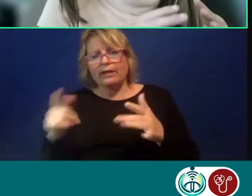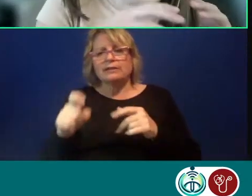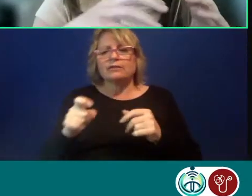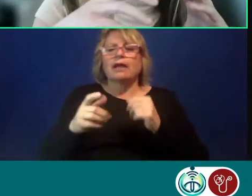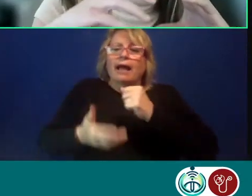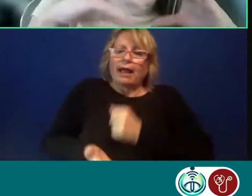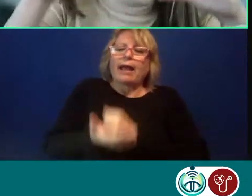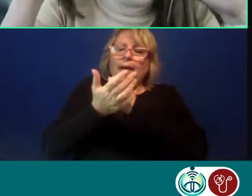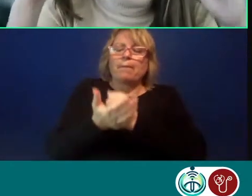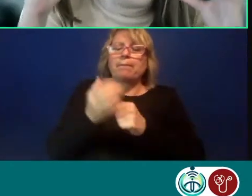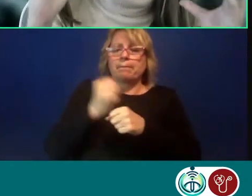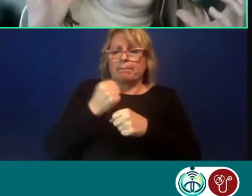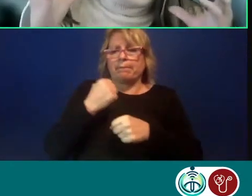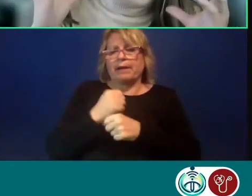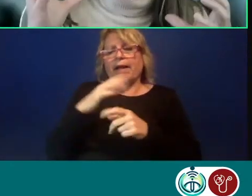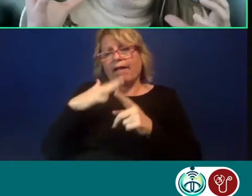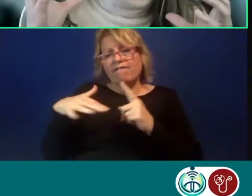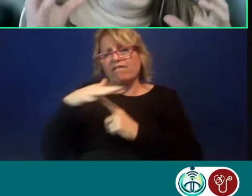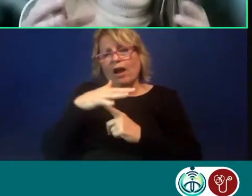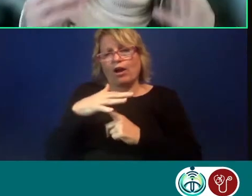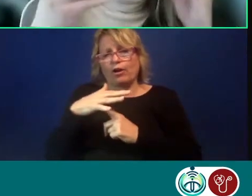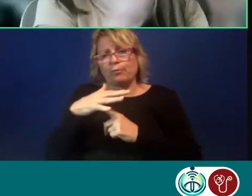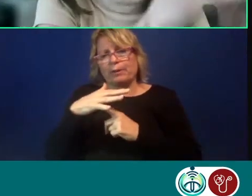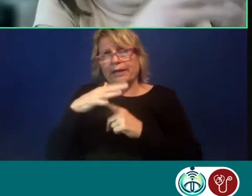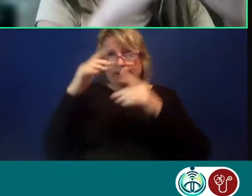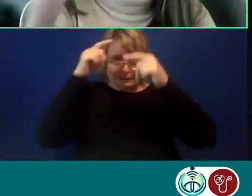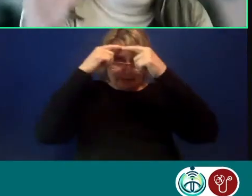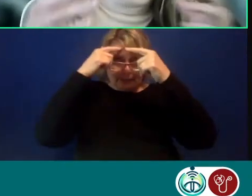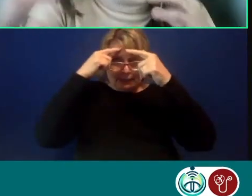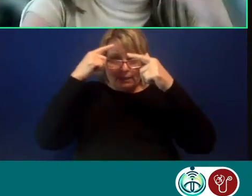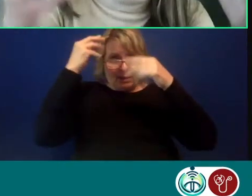create an environment in somebody's head. Since you don't have an office in this moment when